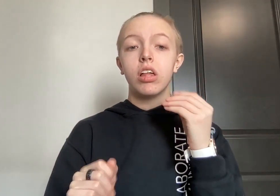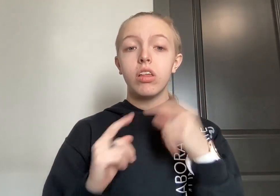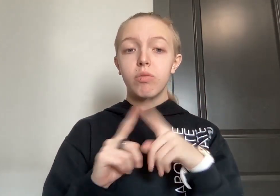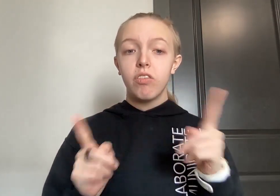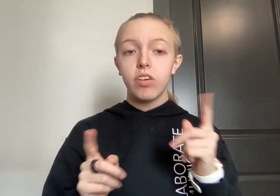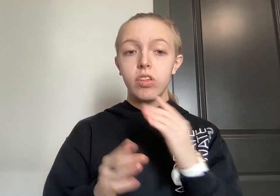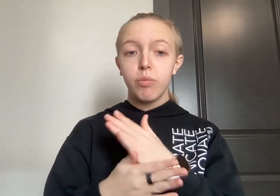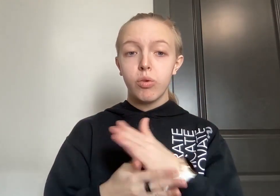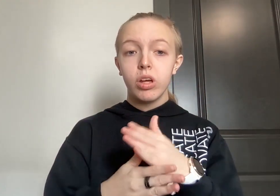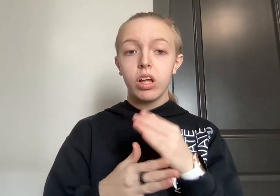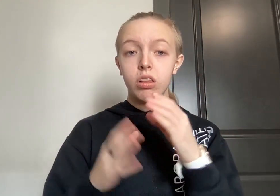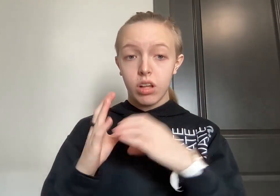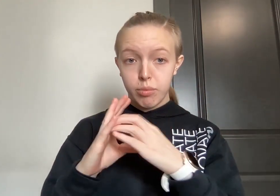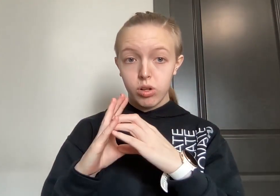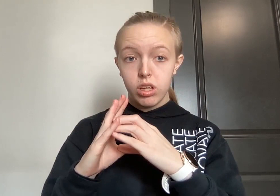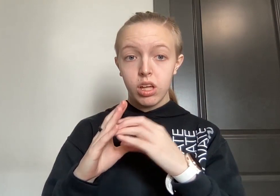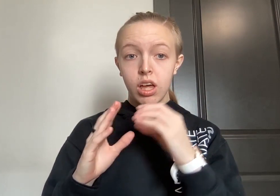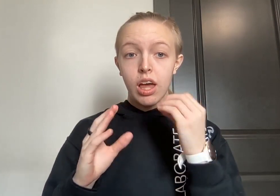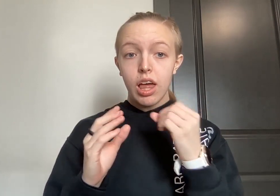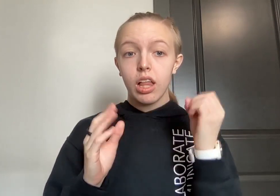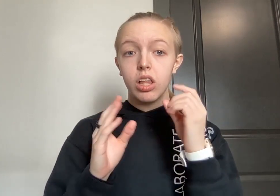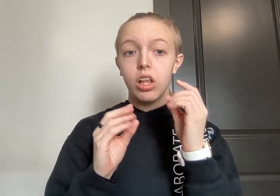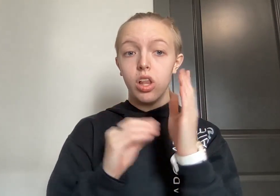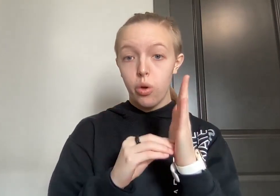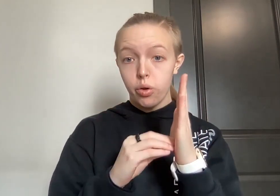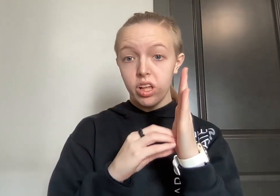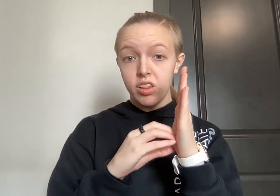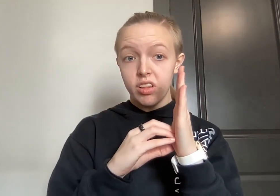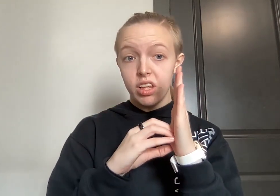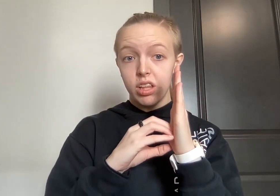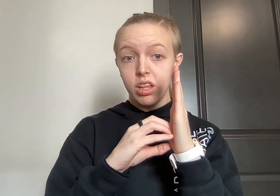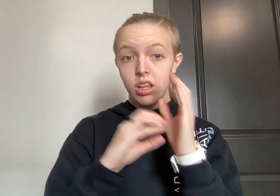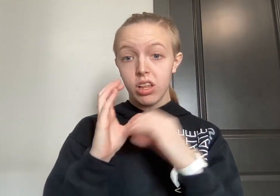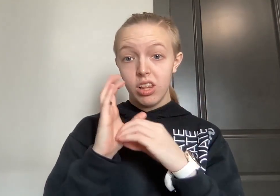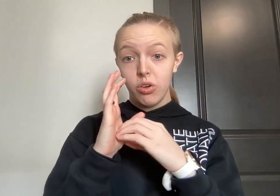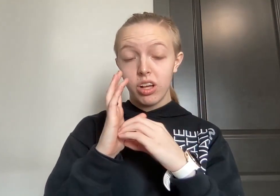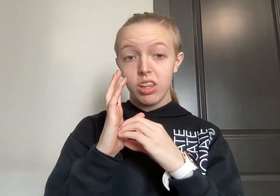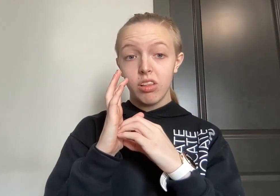The difference between capital D and lowercase lowercase d